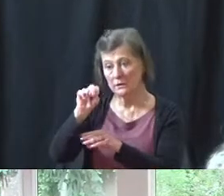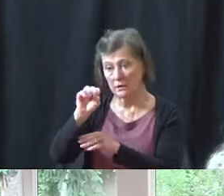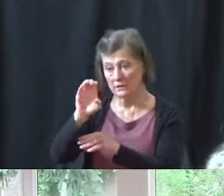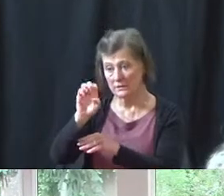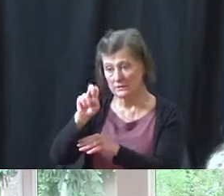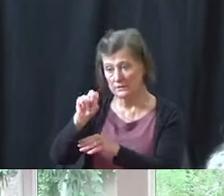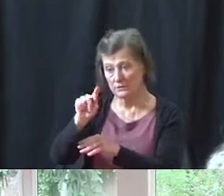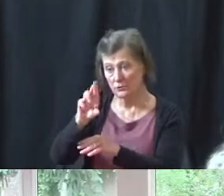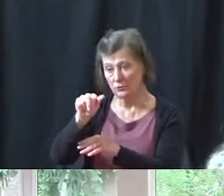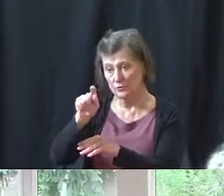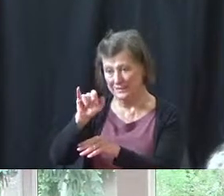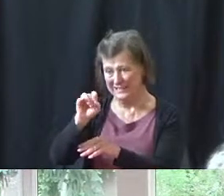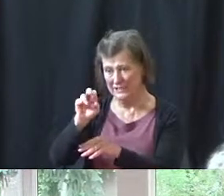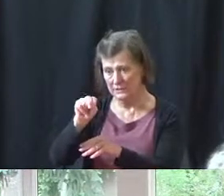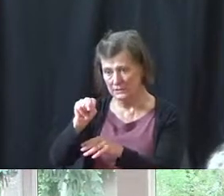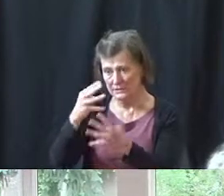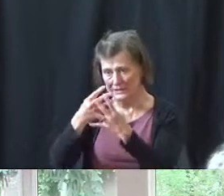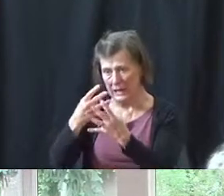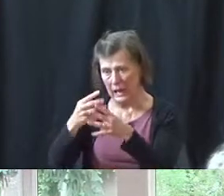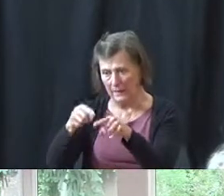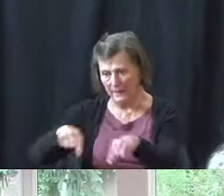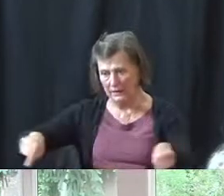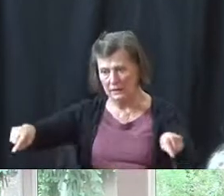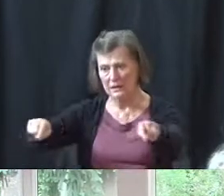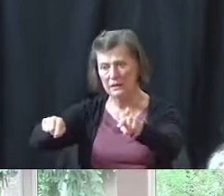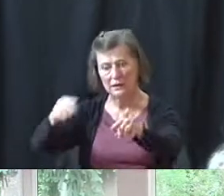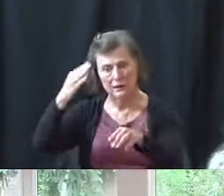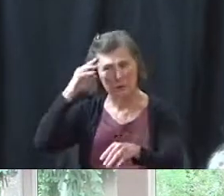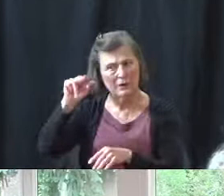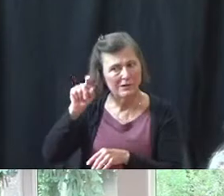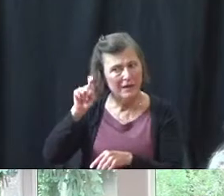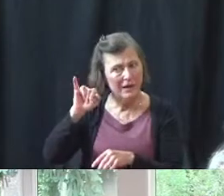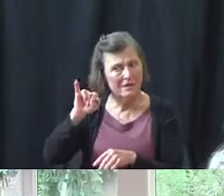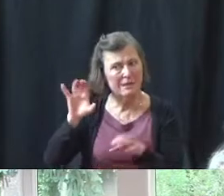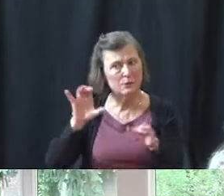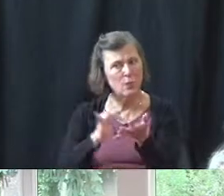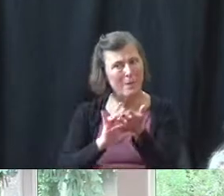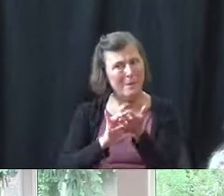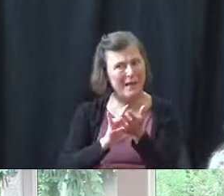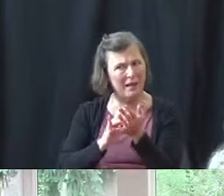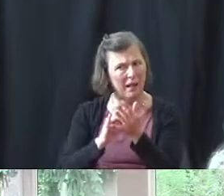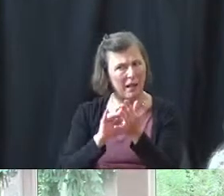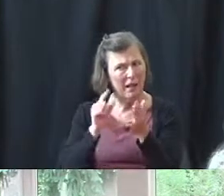You ever heard about the Nazis doing medical experiments on people?